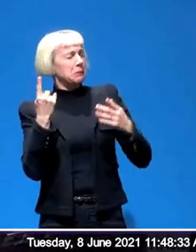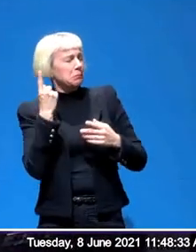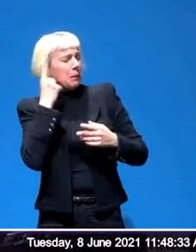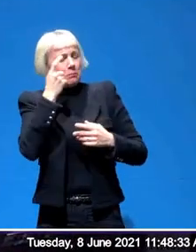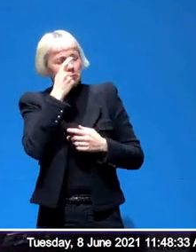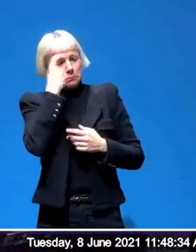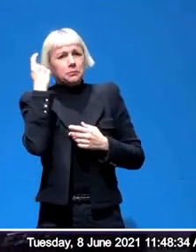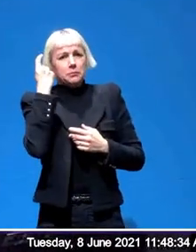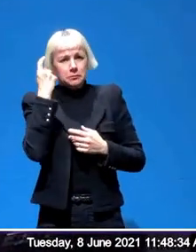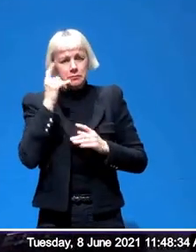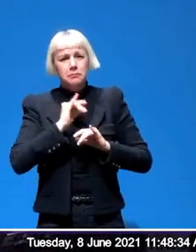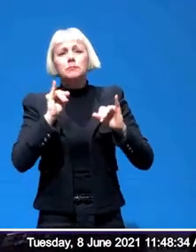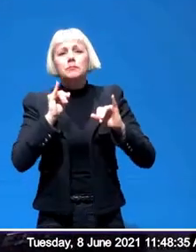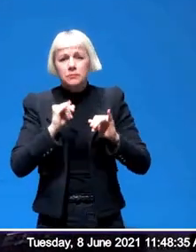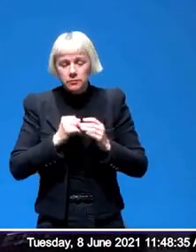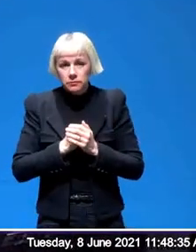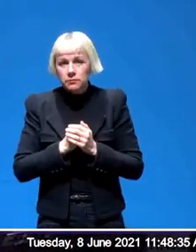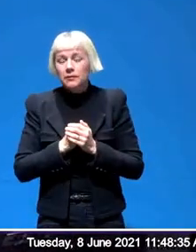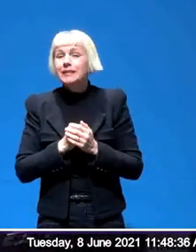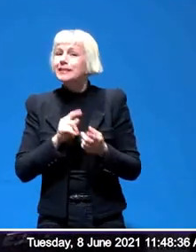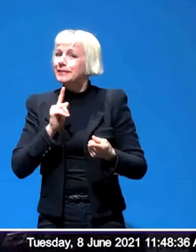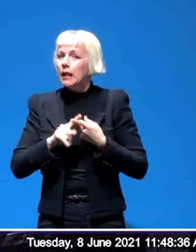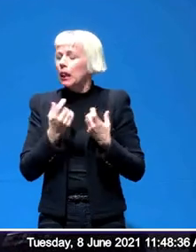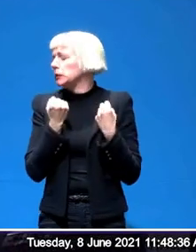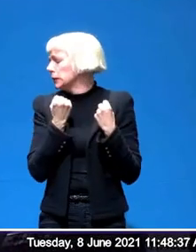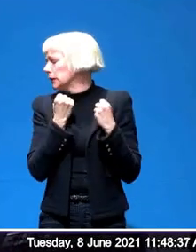He still refuses to go anywhere near the place.